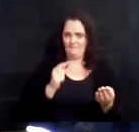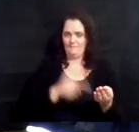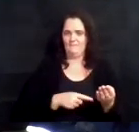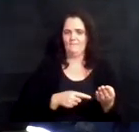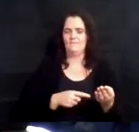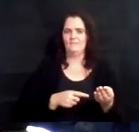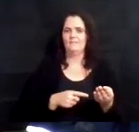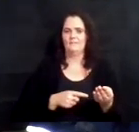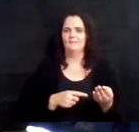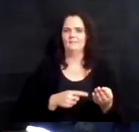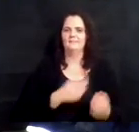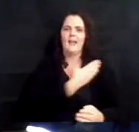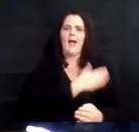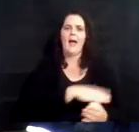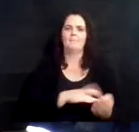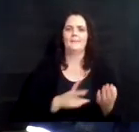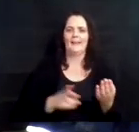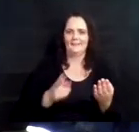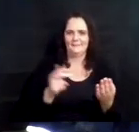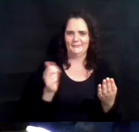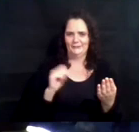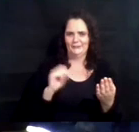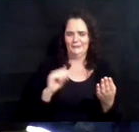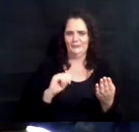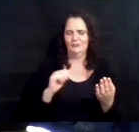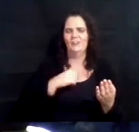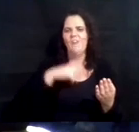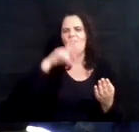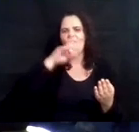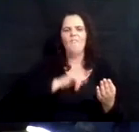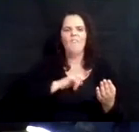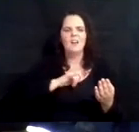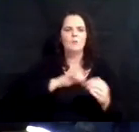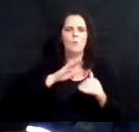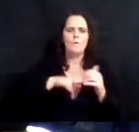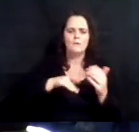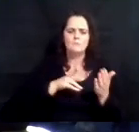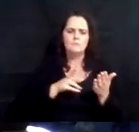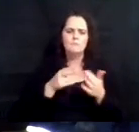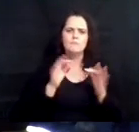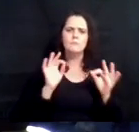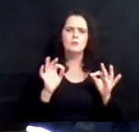again don't worry about being fussy and trying to stay inside the lines or on the lines.